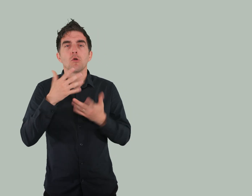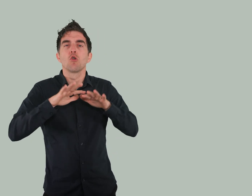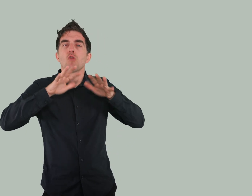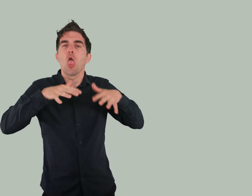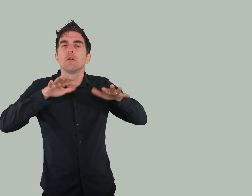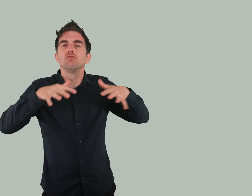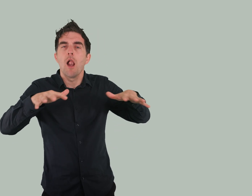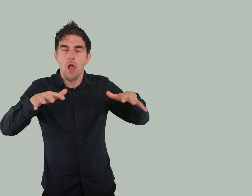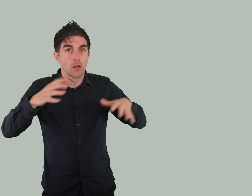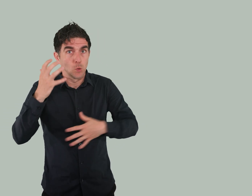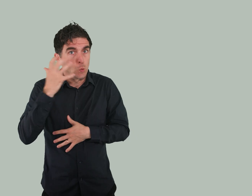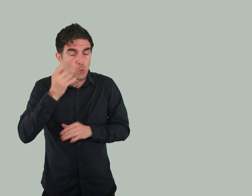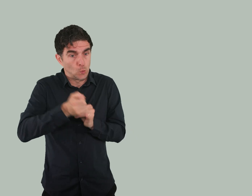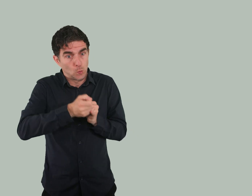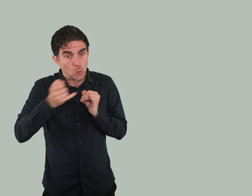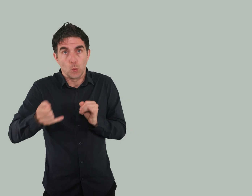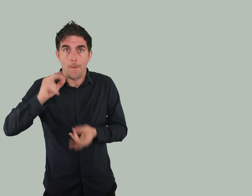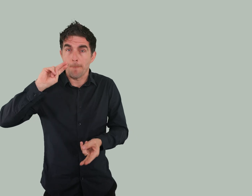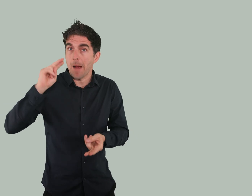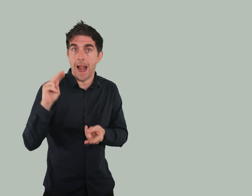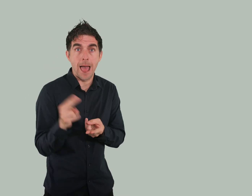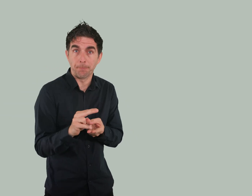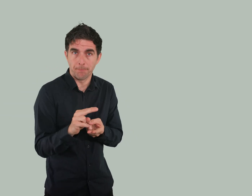In rural areas the decline has been sharper still.